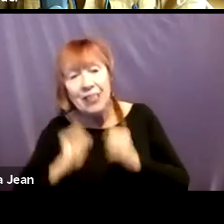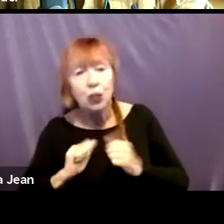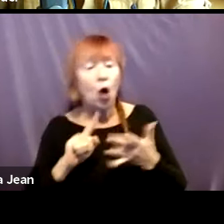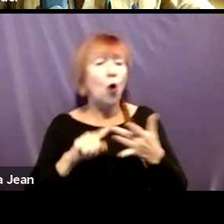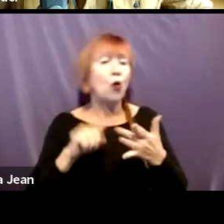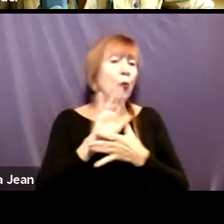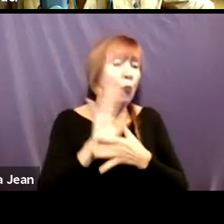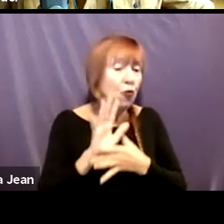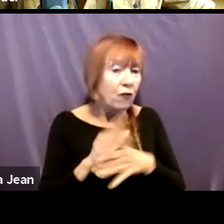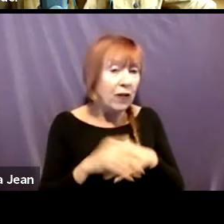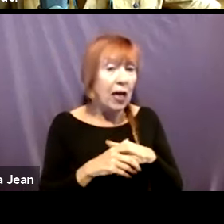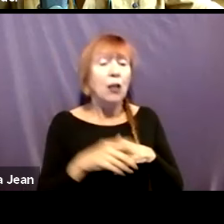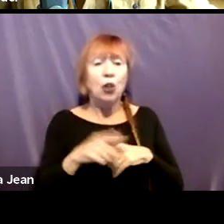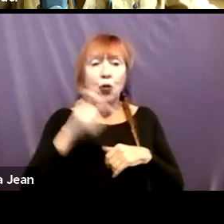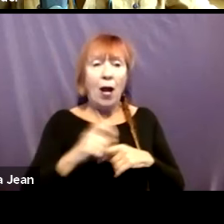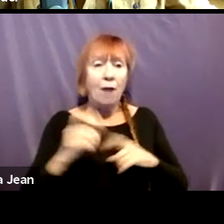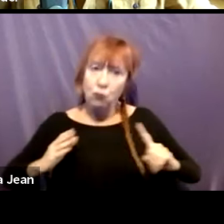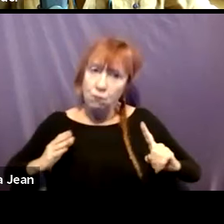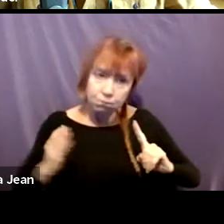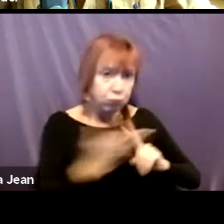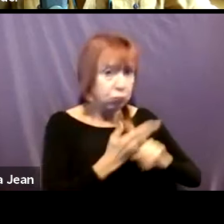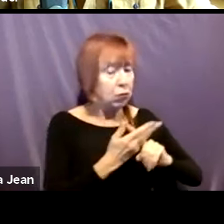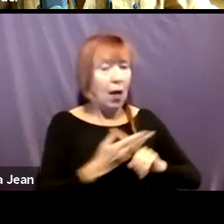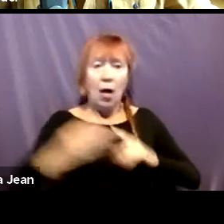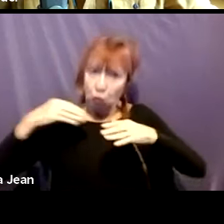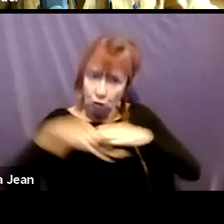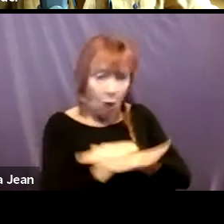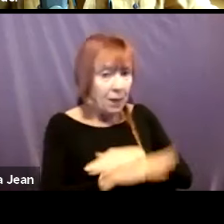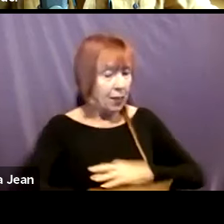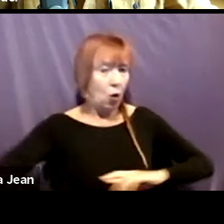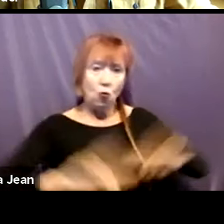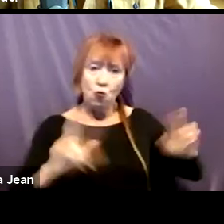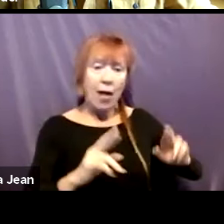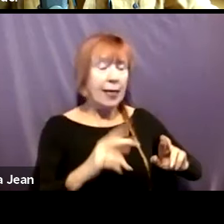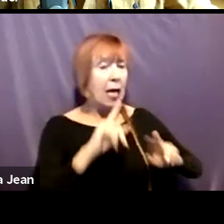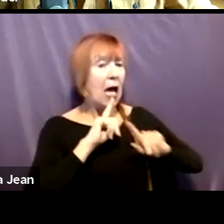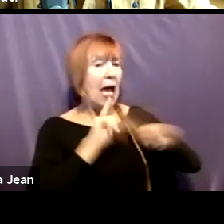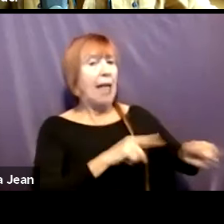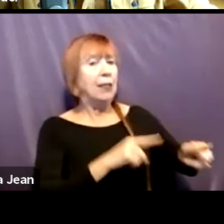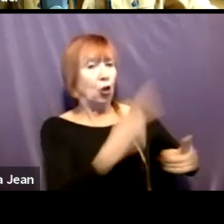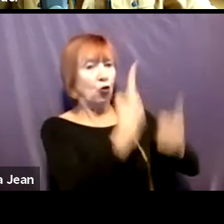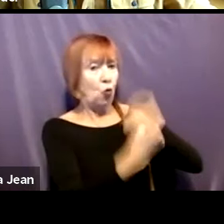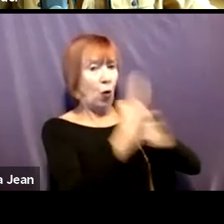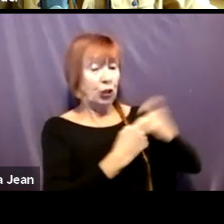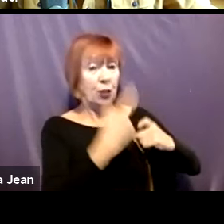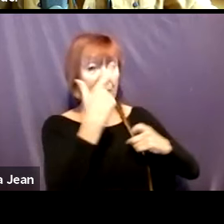and so you have to come in prepared to answer questions, because you can nail the pitch,